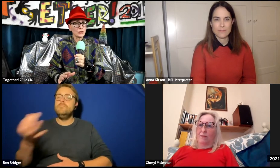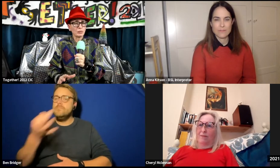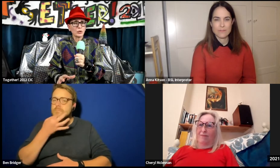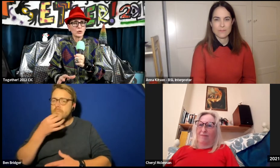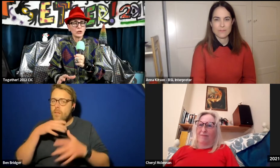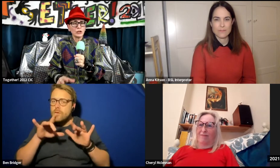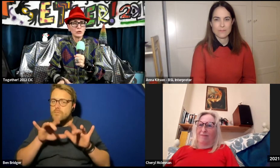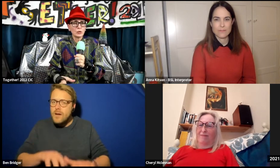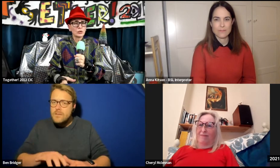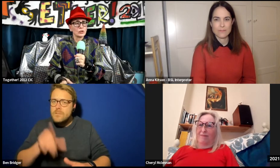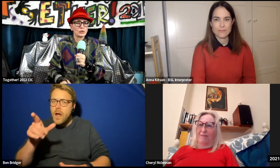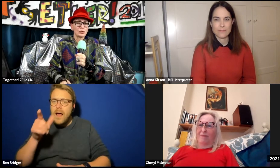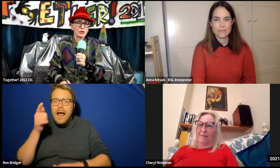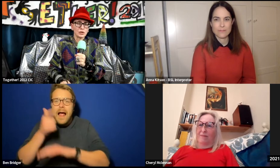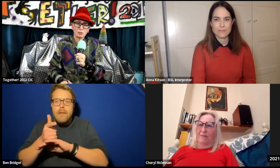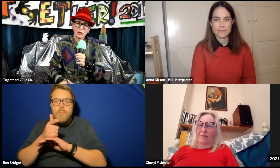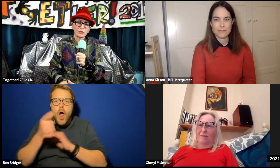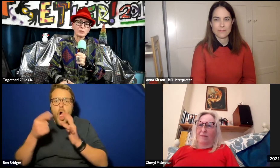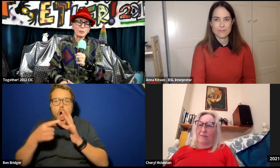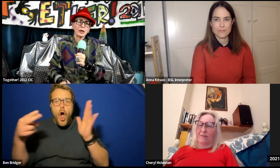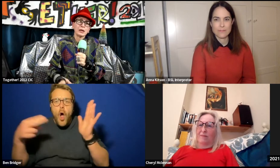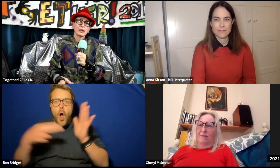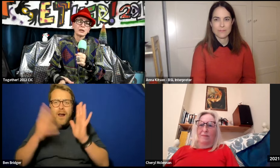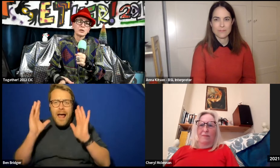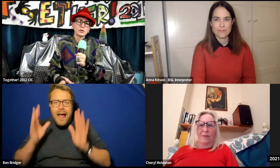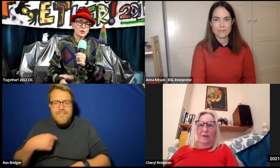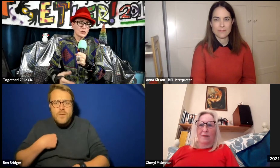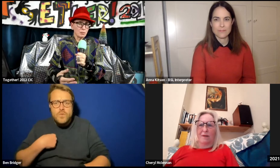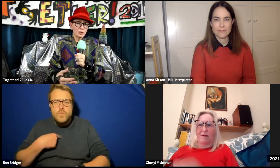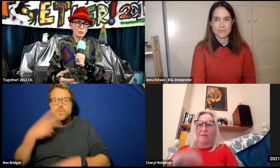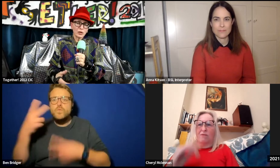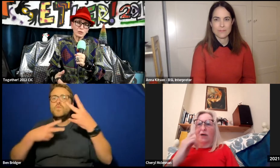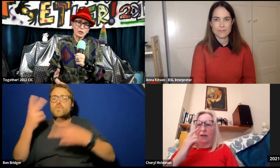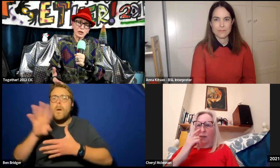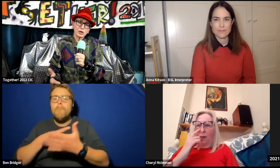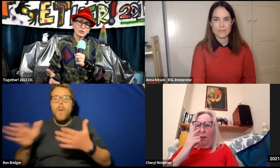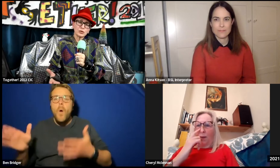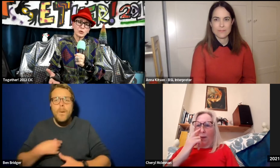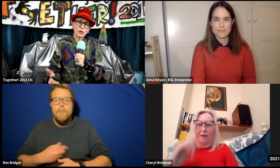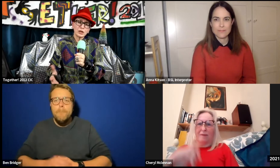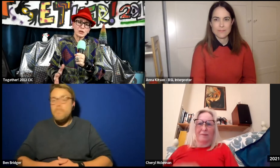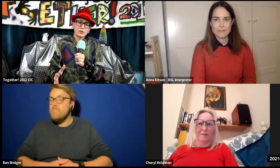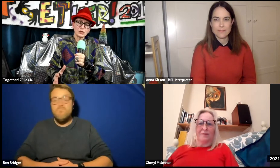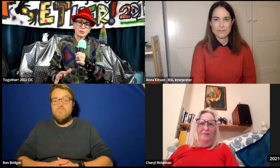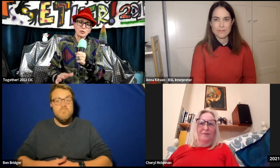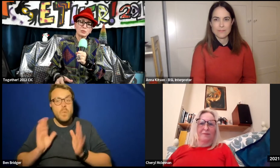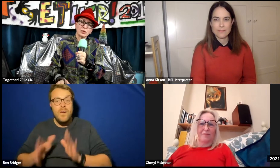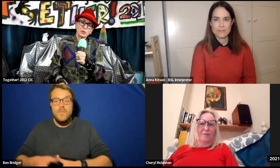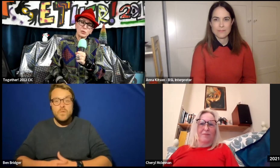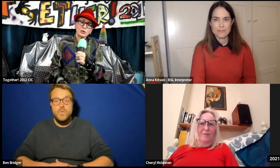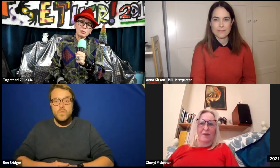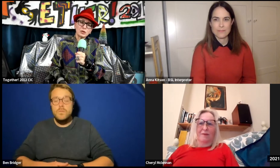camera on in order to read a poem. For some people it will be helpful and for some people it won't.